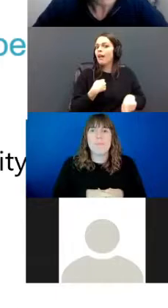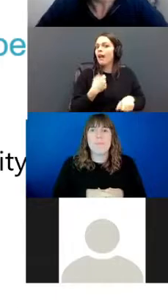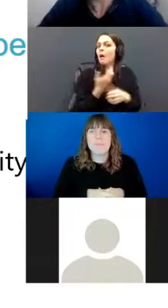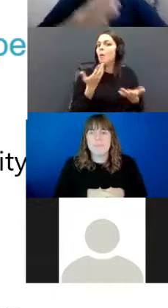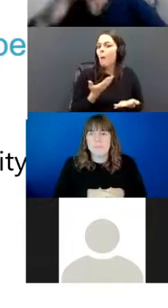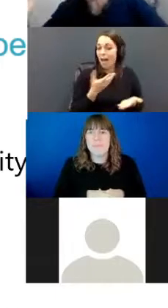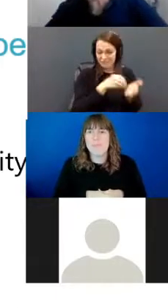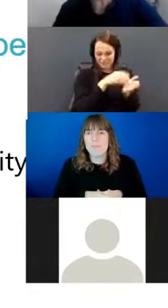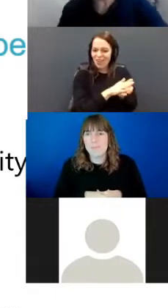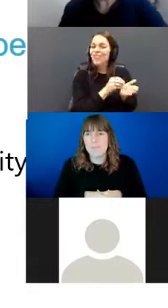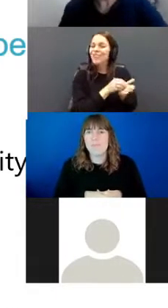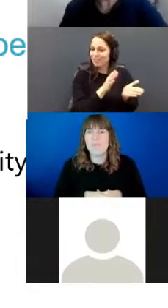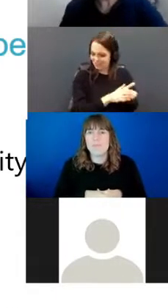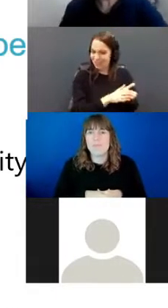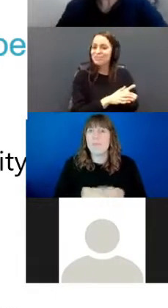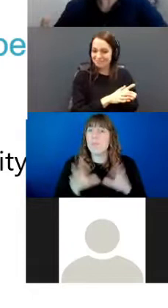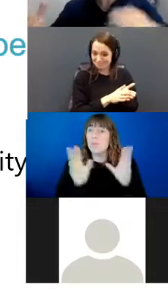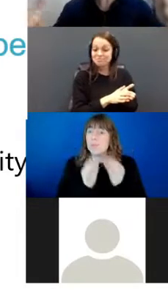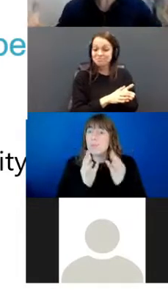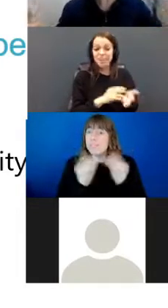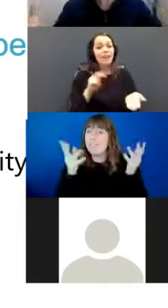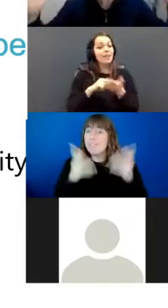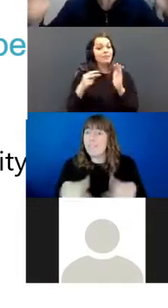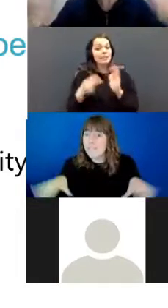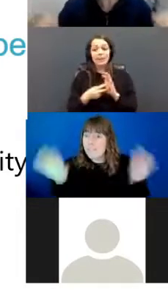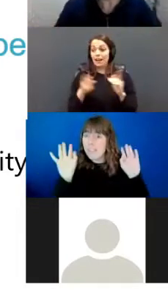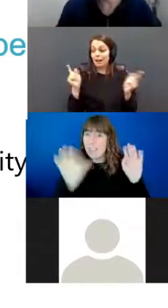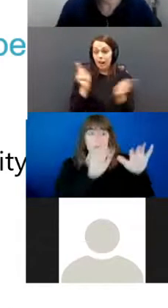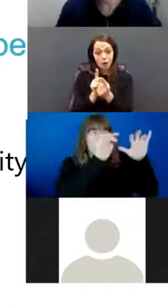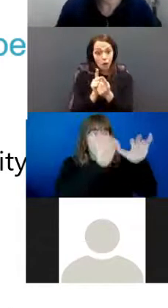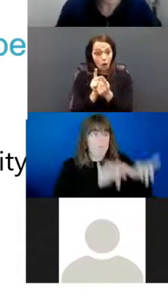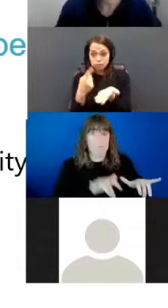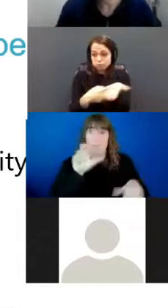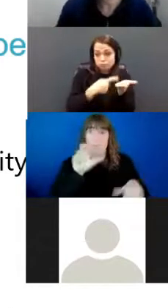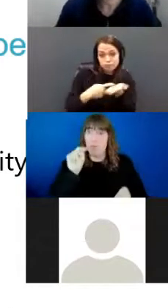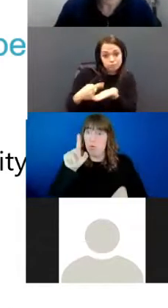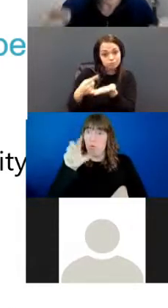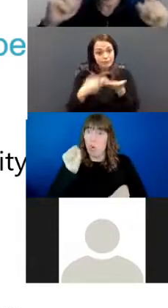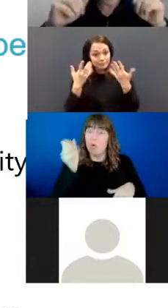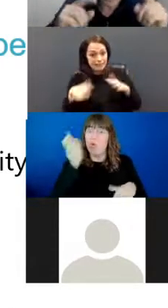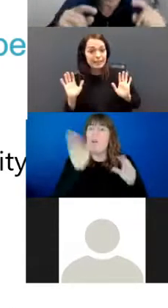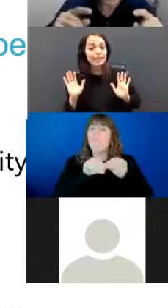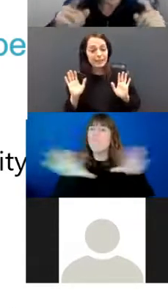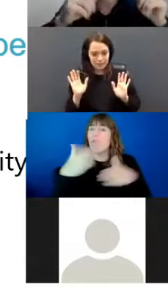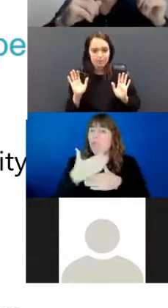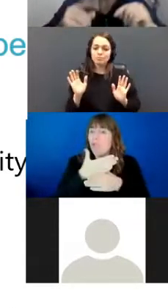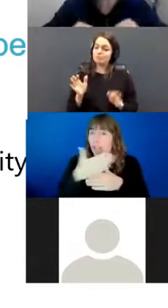when the meeting is done we're going to be sharing the ideas and you can read and maybe you'll see